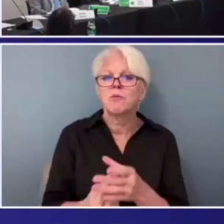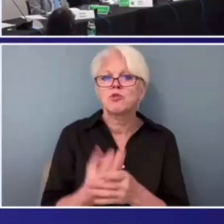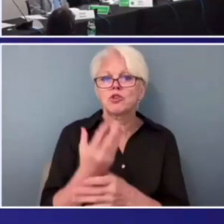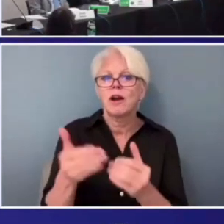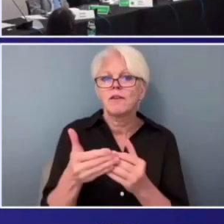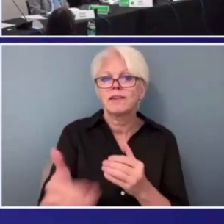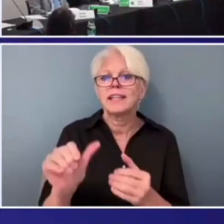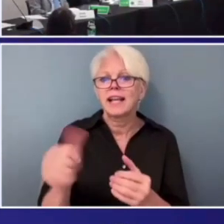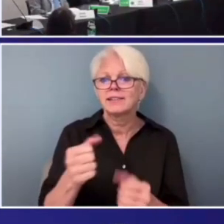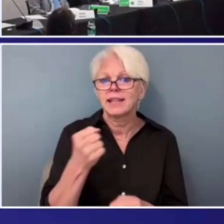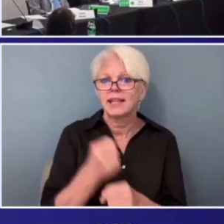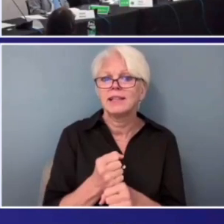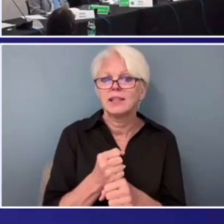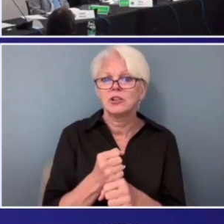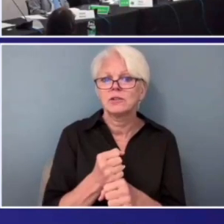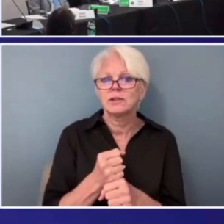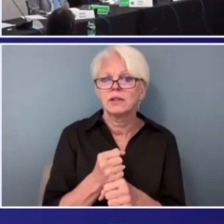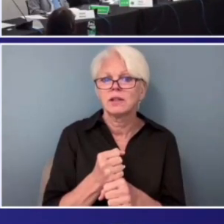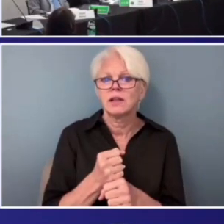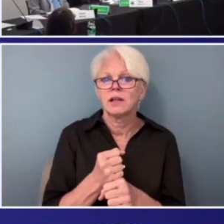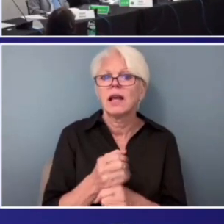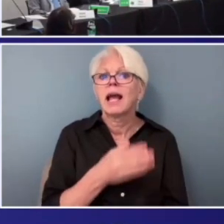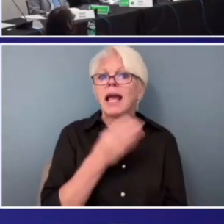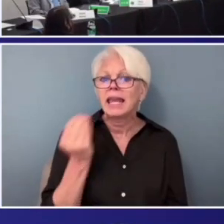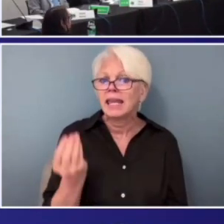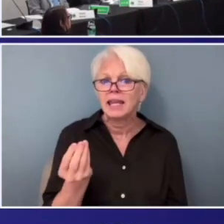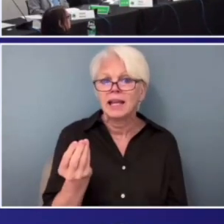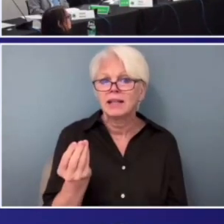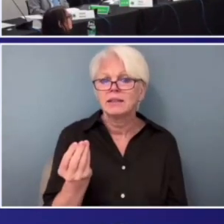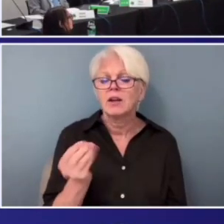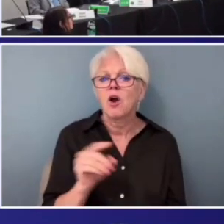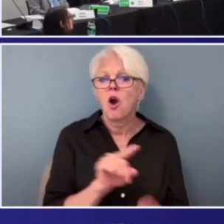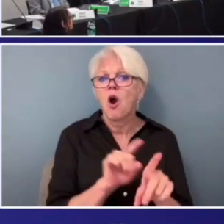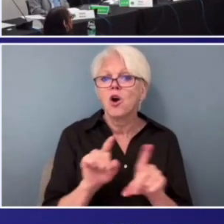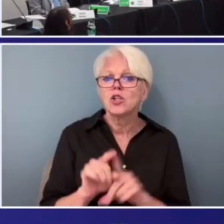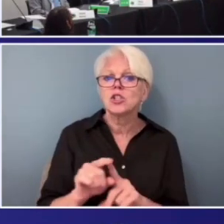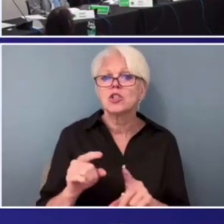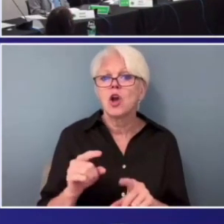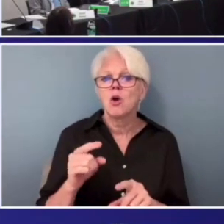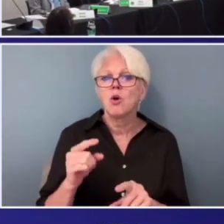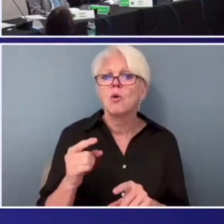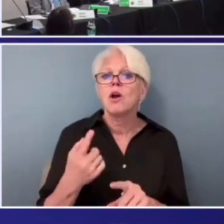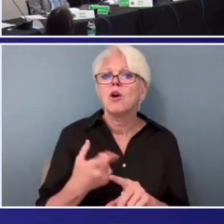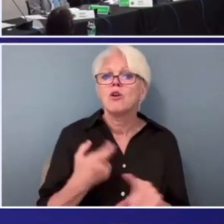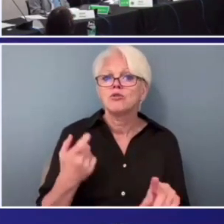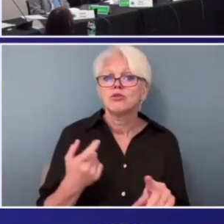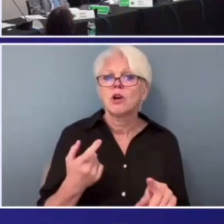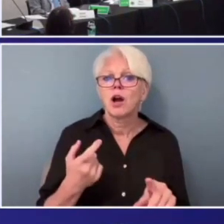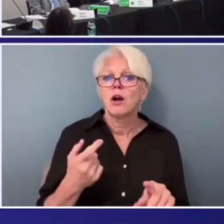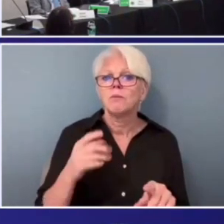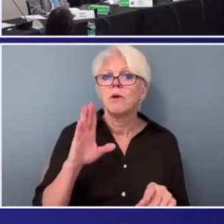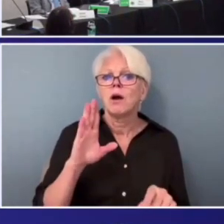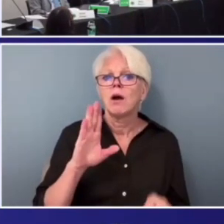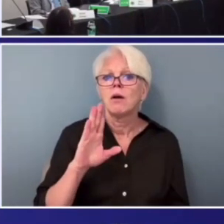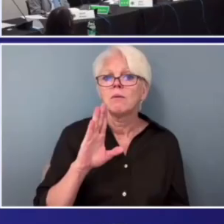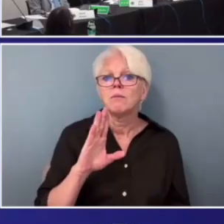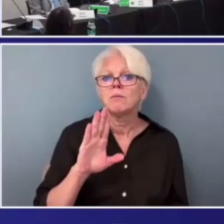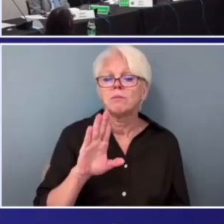ten years, and also from the Bureau of Labor Statistics for Clinical Mental